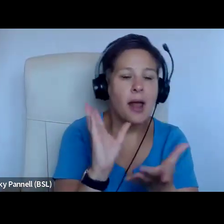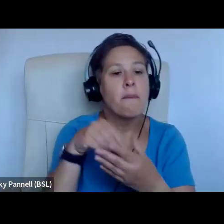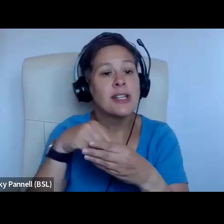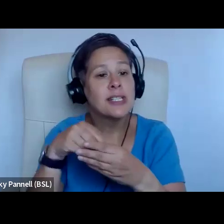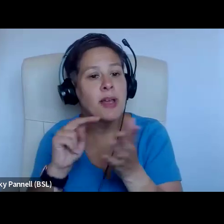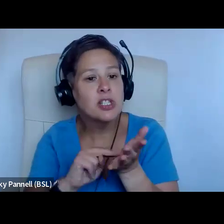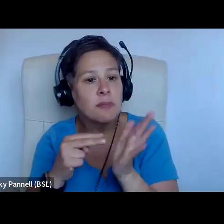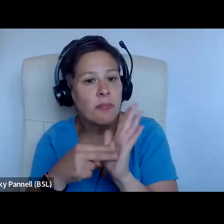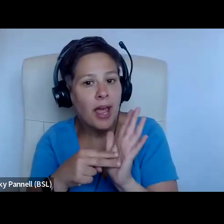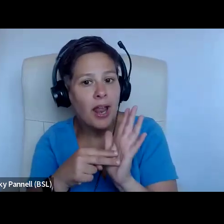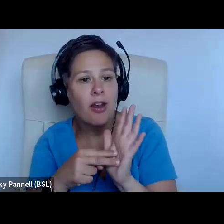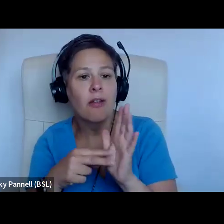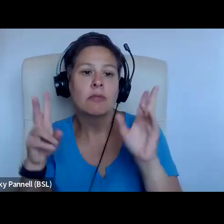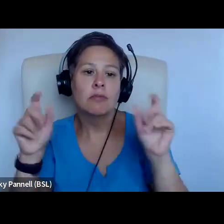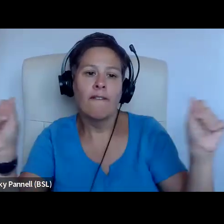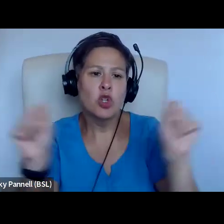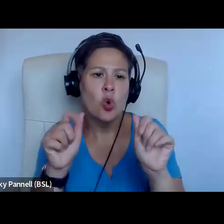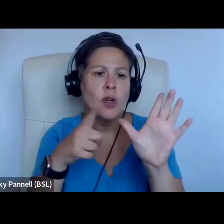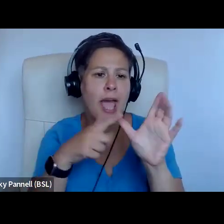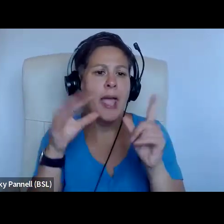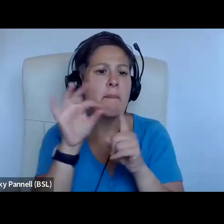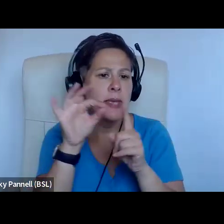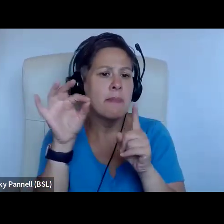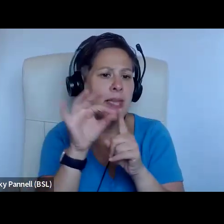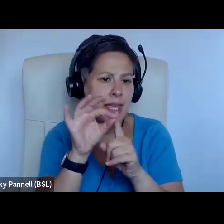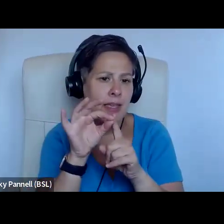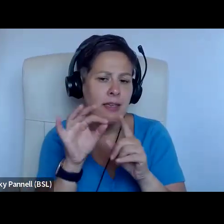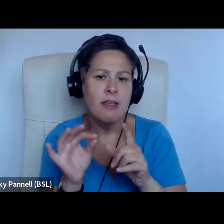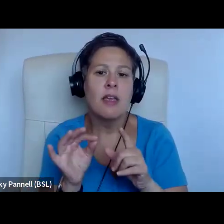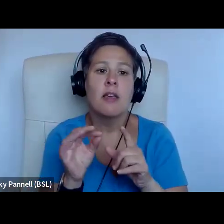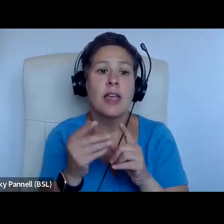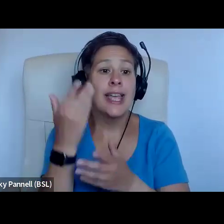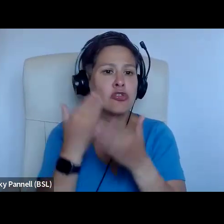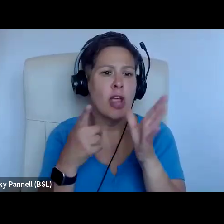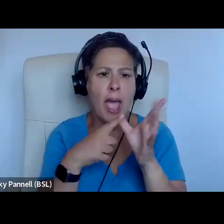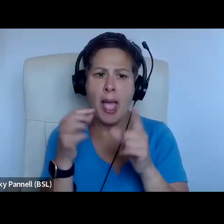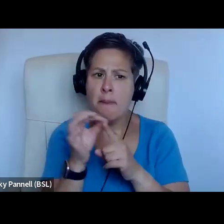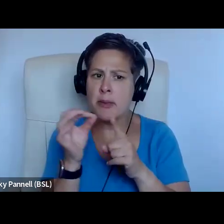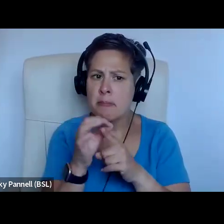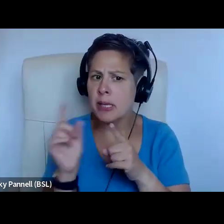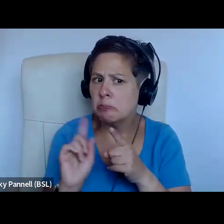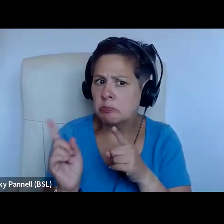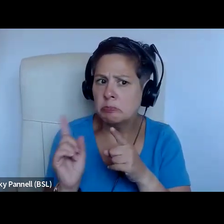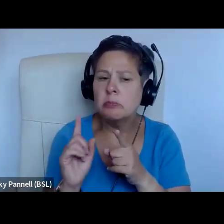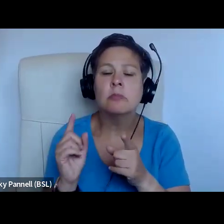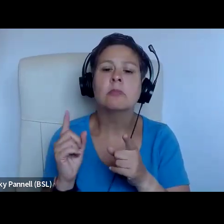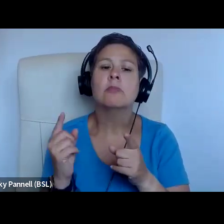that all higher education providers are required to submit to the Office for Students, the OfS.